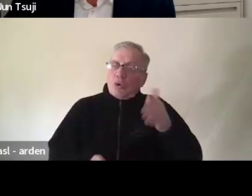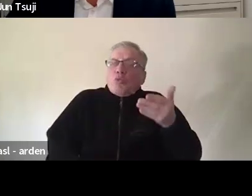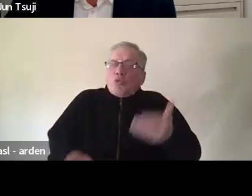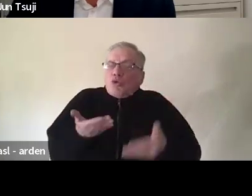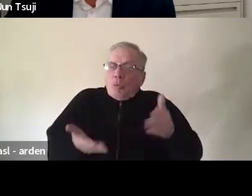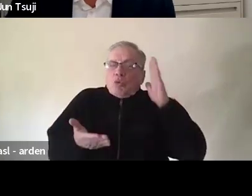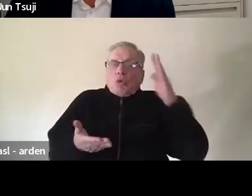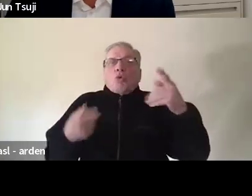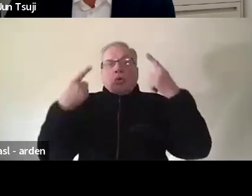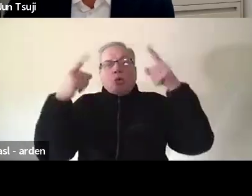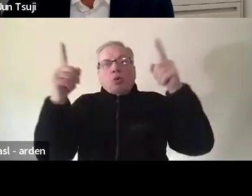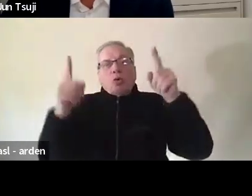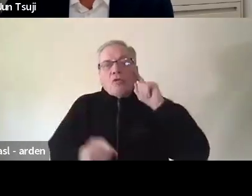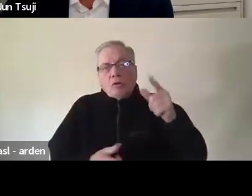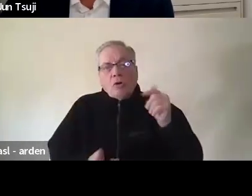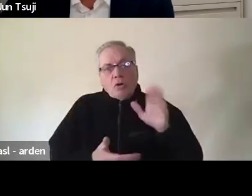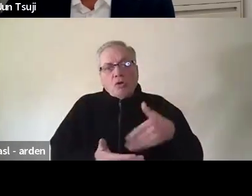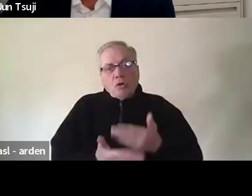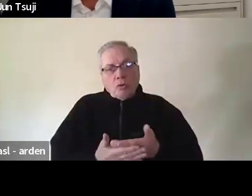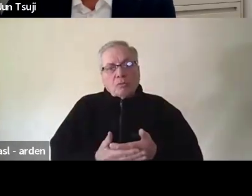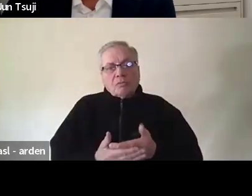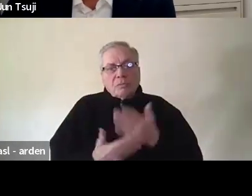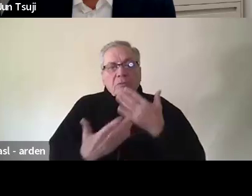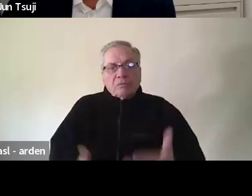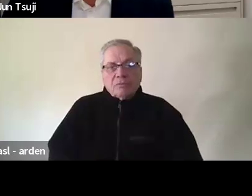work for everyone. Thank you.